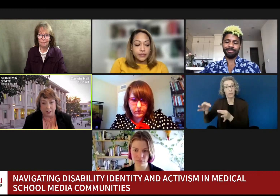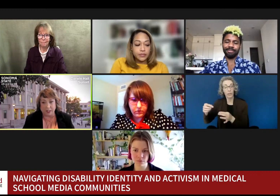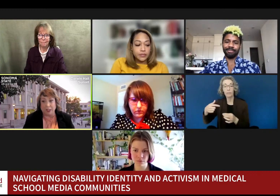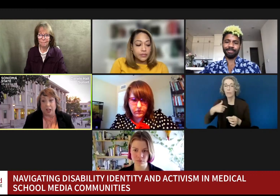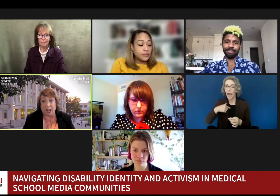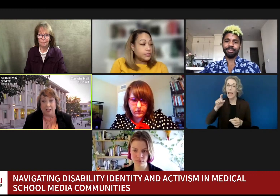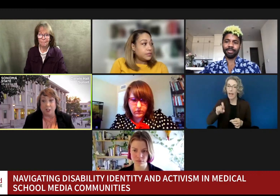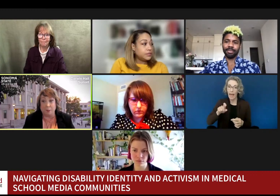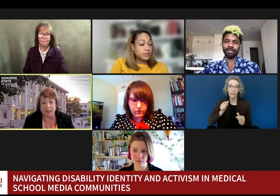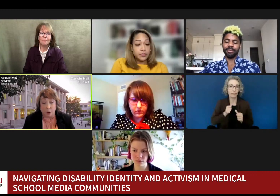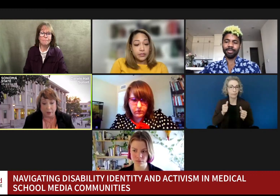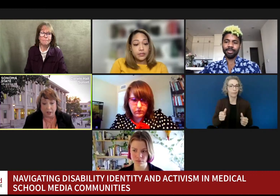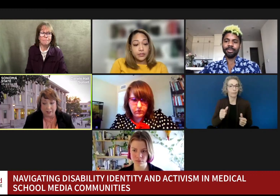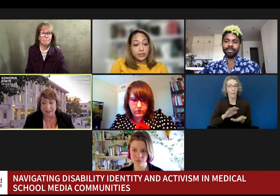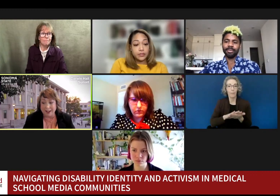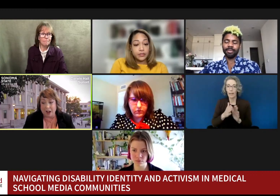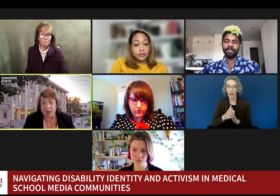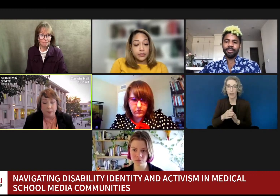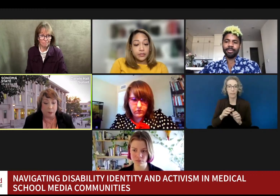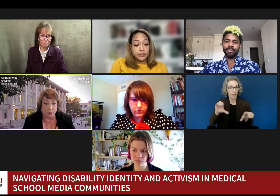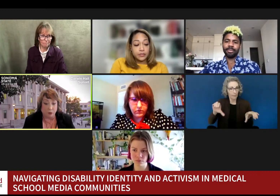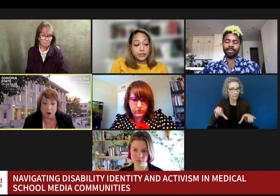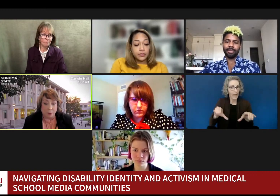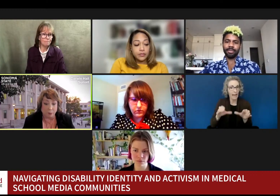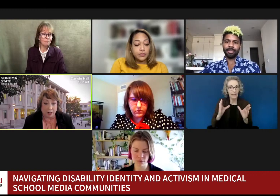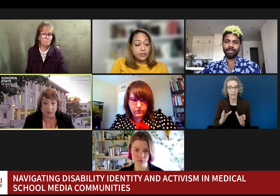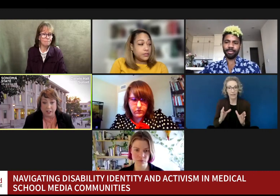I really had to speak out because I'm immune compromised.